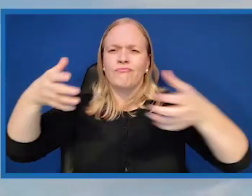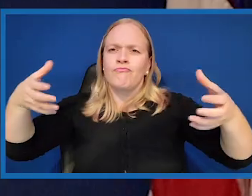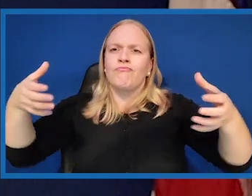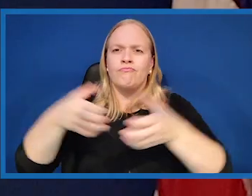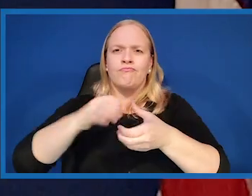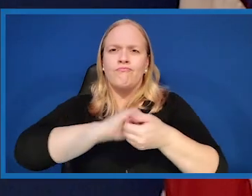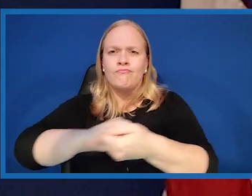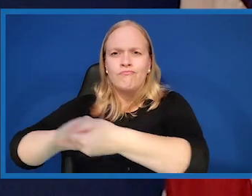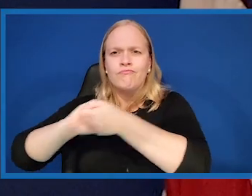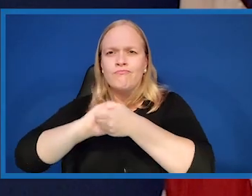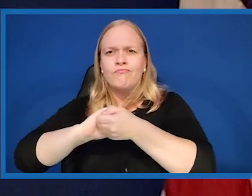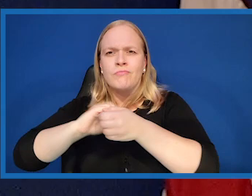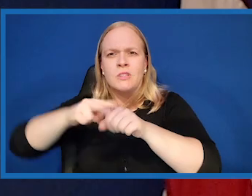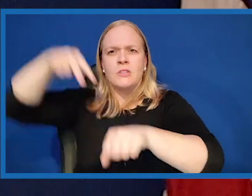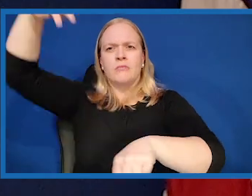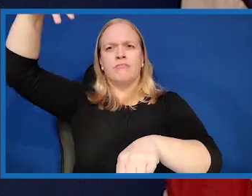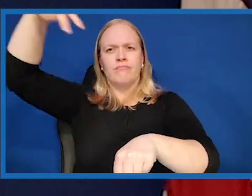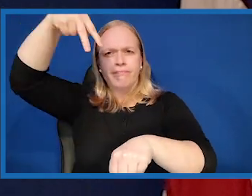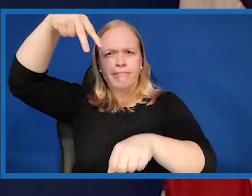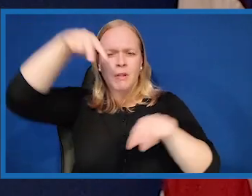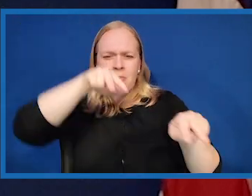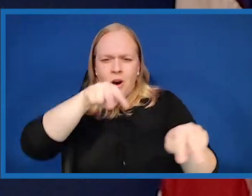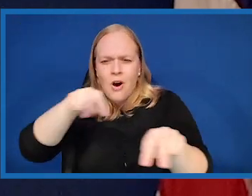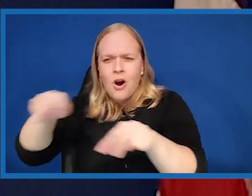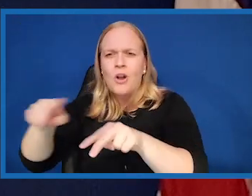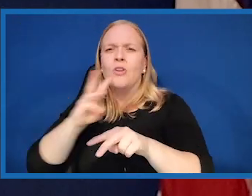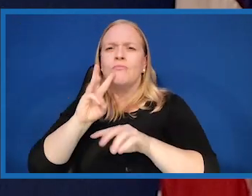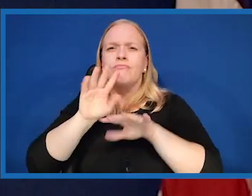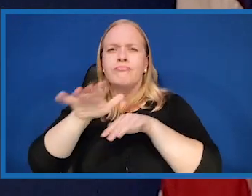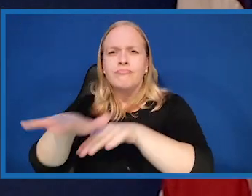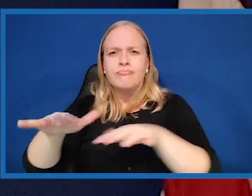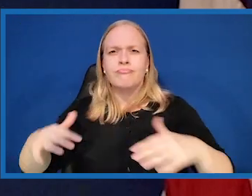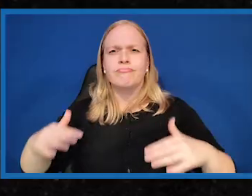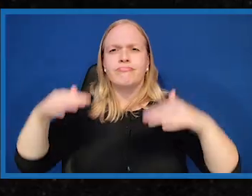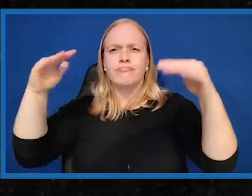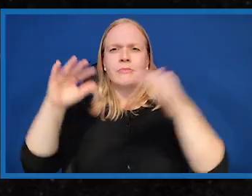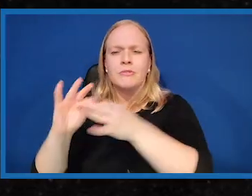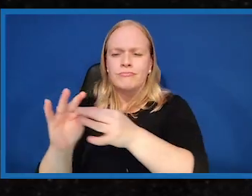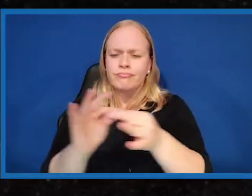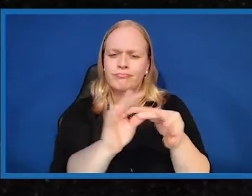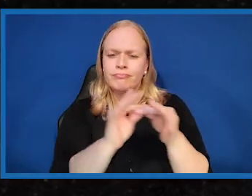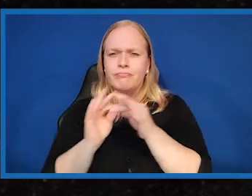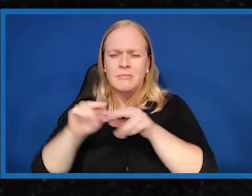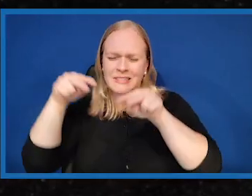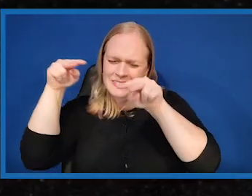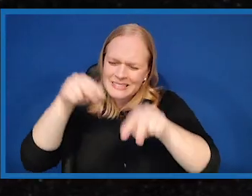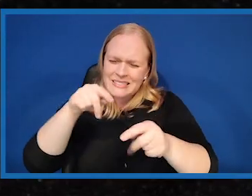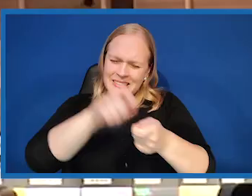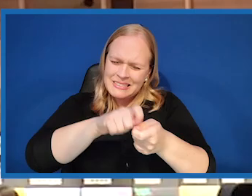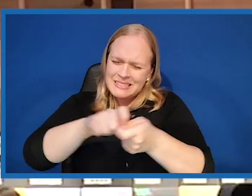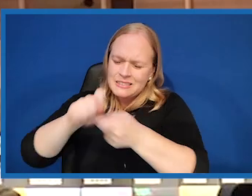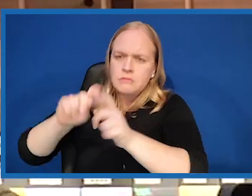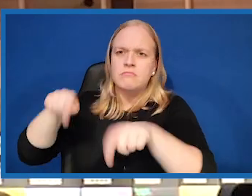EXQUISITE ACCURACY FOR MORE THAN TWENTY-EIGHT YEARS. HE'S A WORLD-RENOWNED OCEAN SCIENTIST,